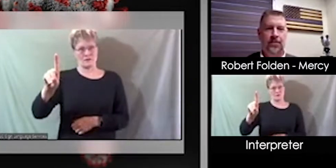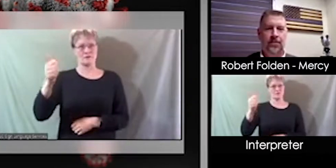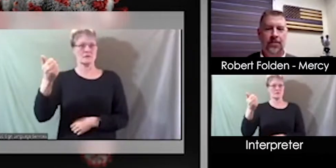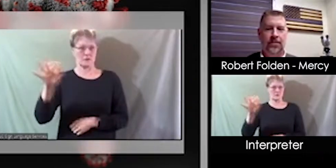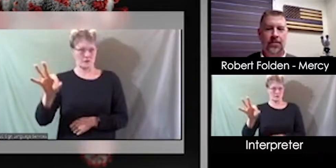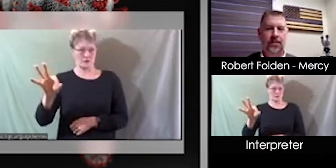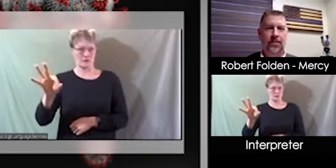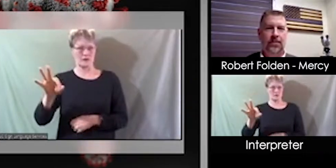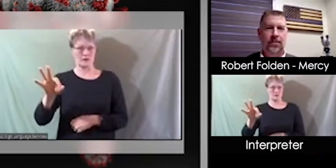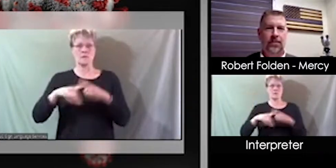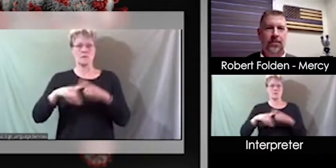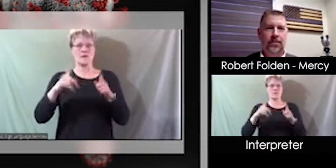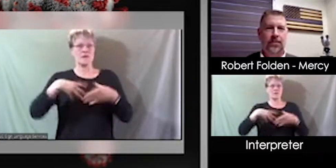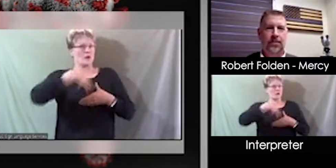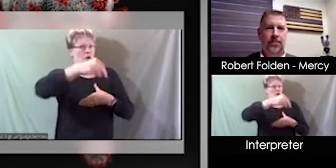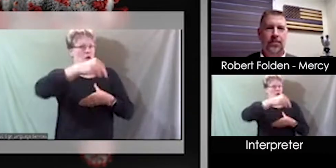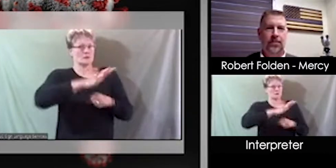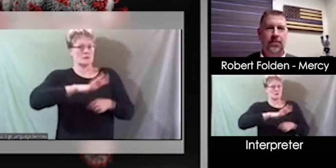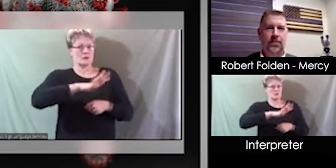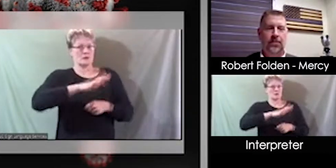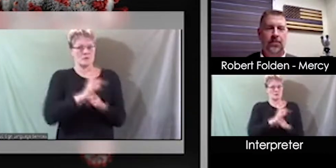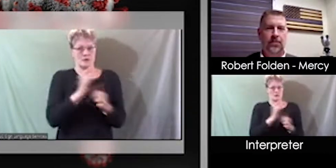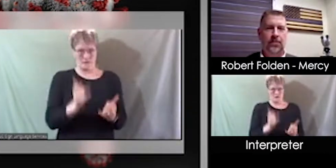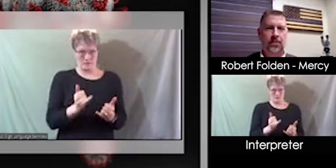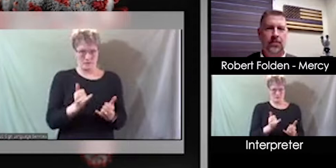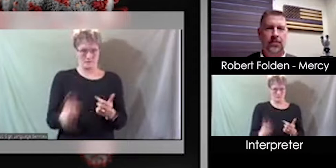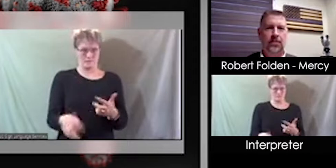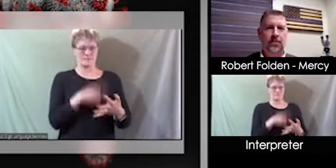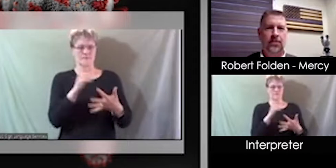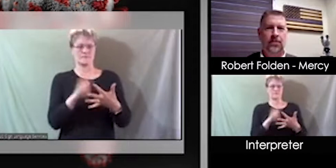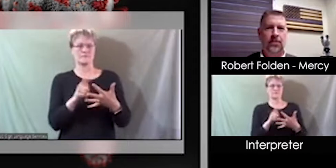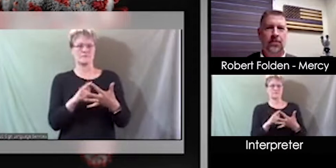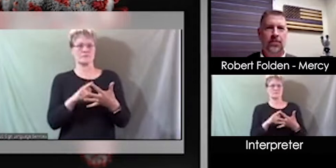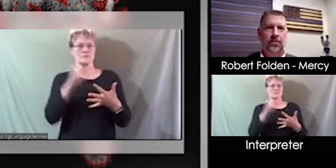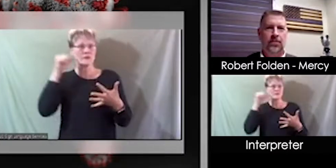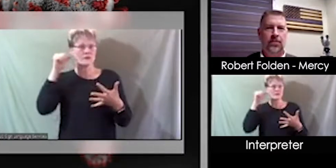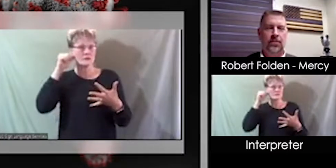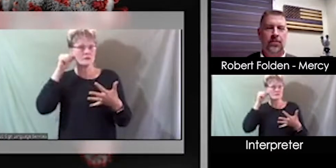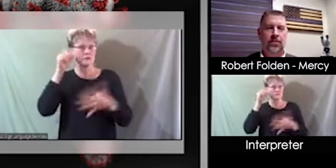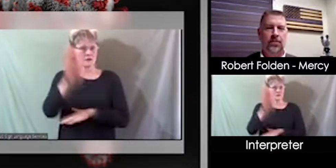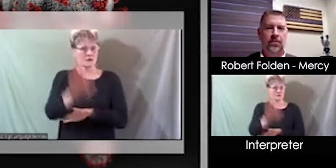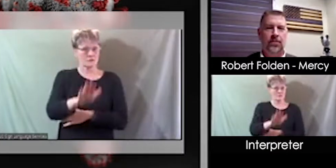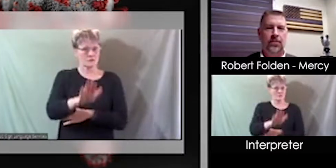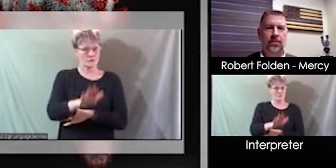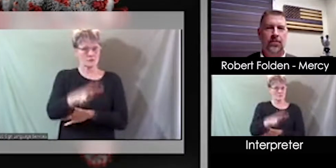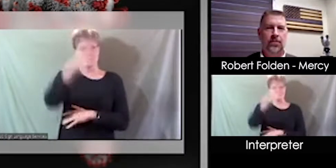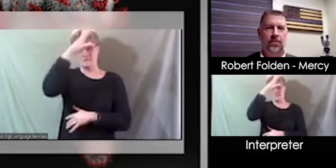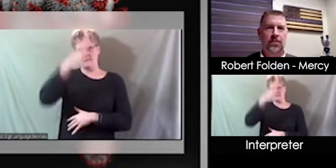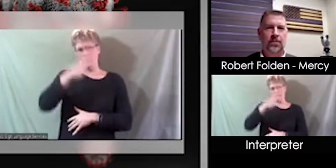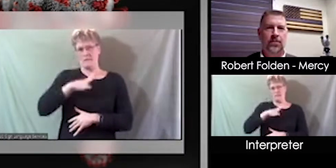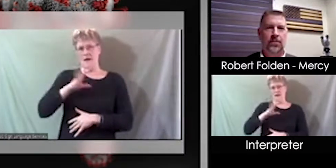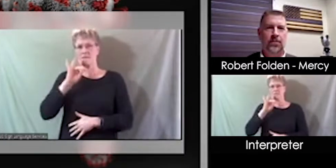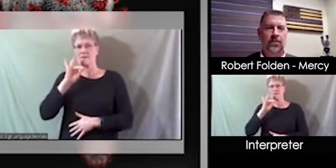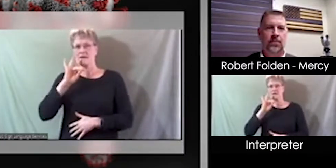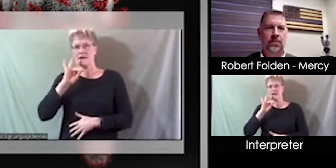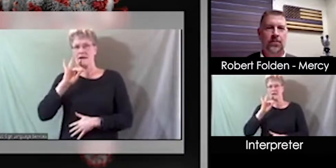area, and then the second was yesterday afternoon, a gentleman in his 80s, who's hospitalized here in Redding tested